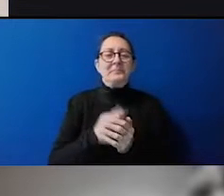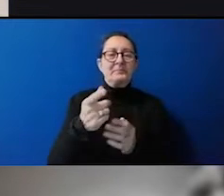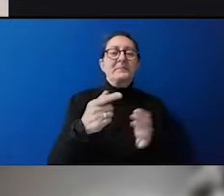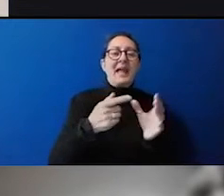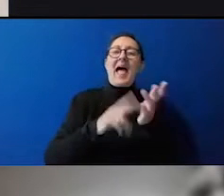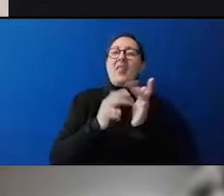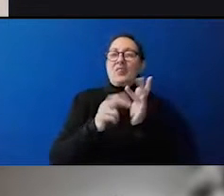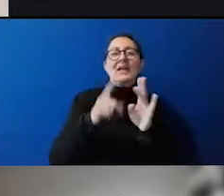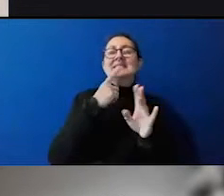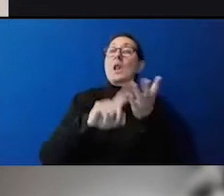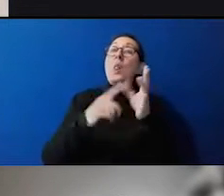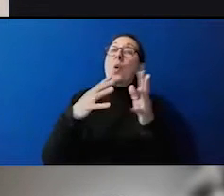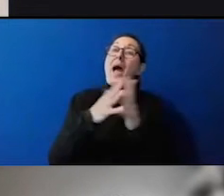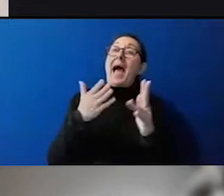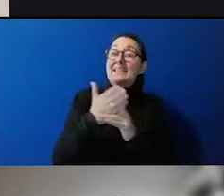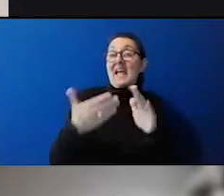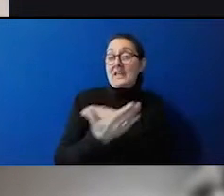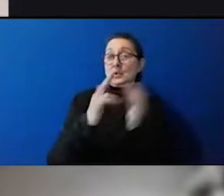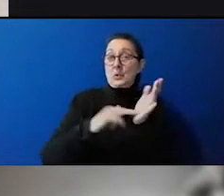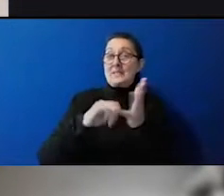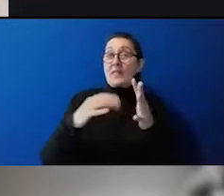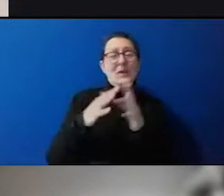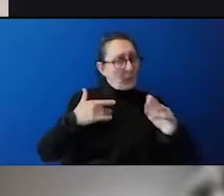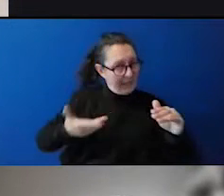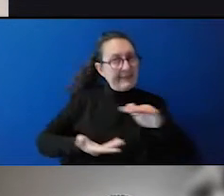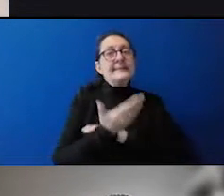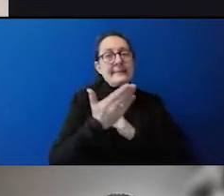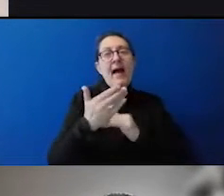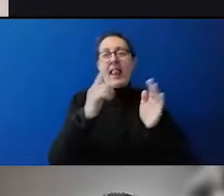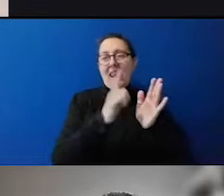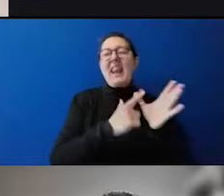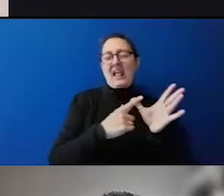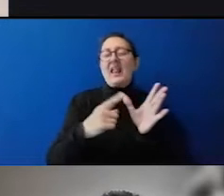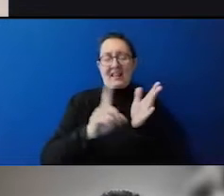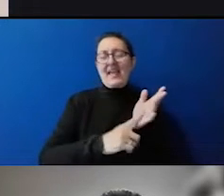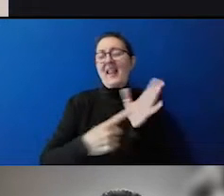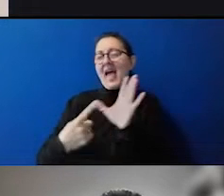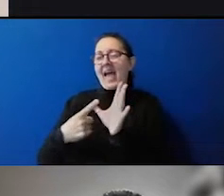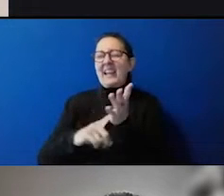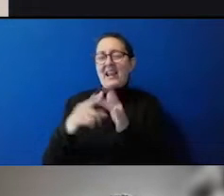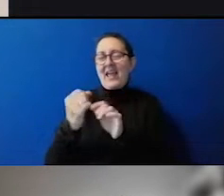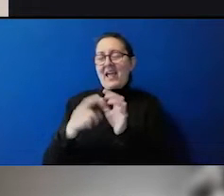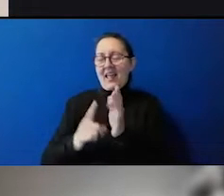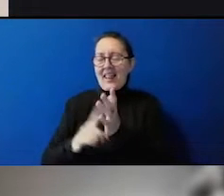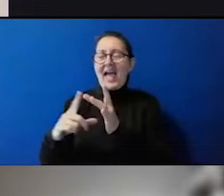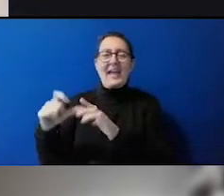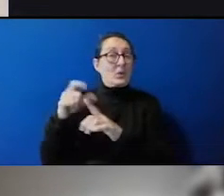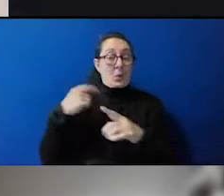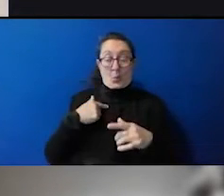a part of legal aid and we operate as the starting point for your legal Journey so as a team leader